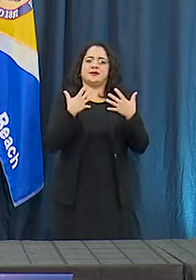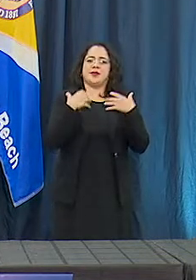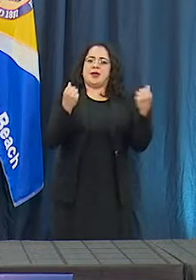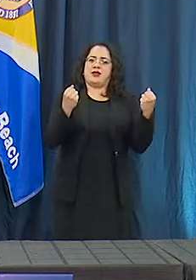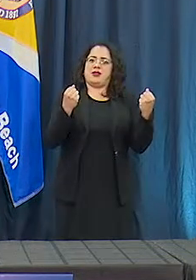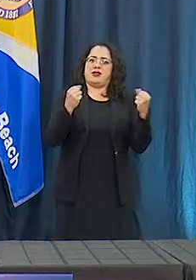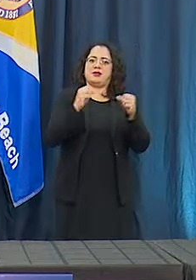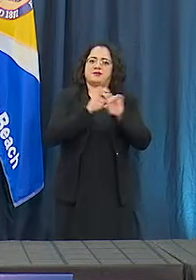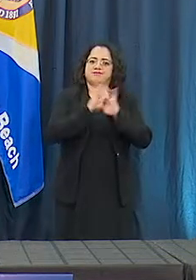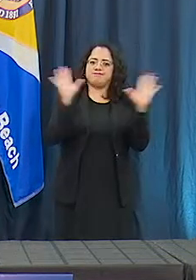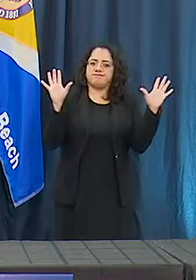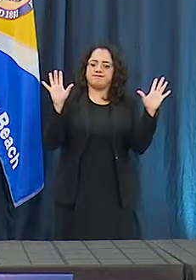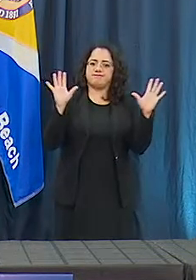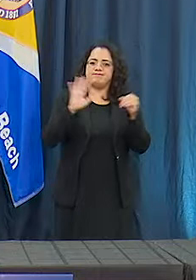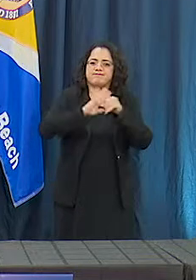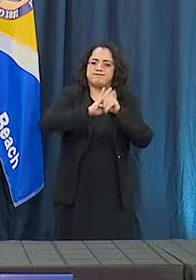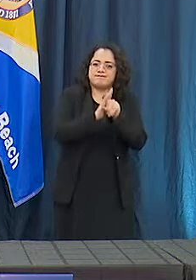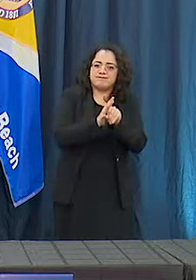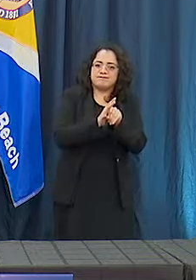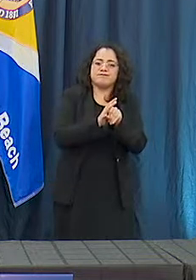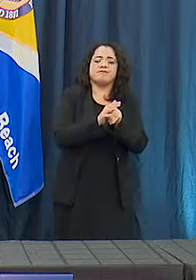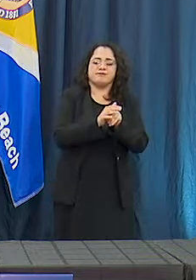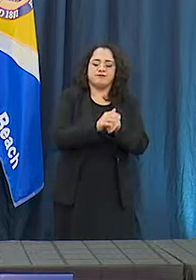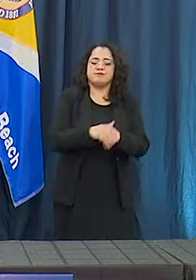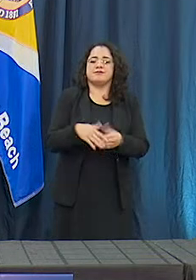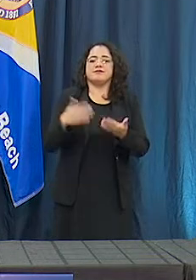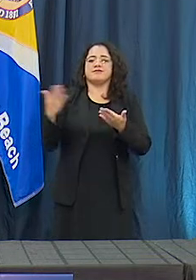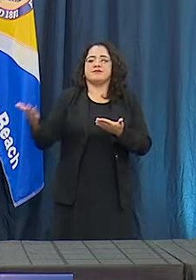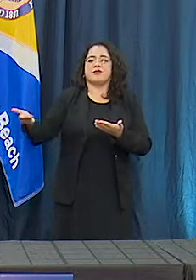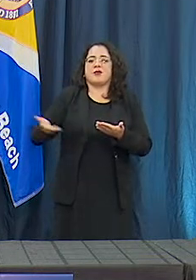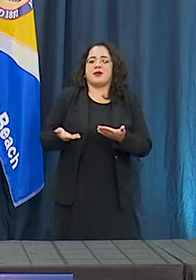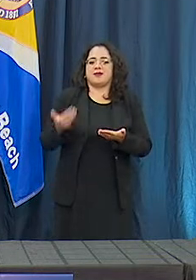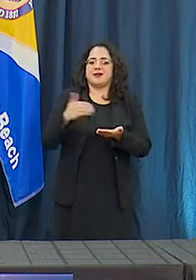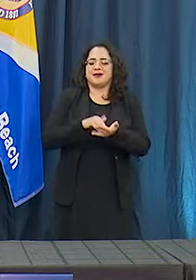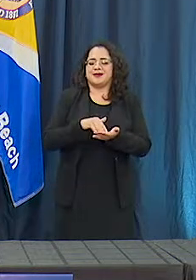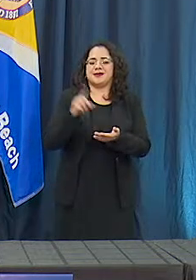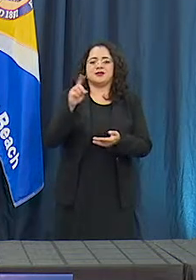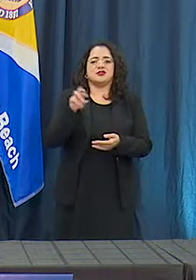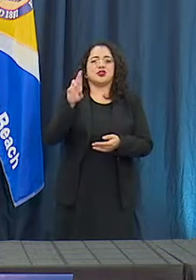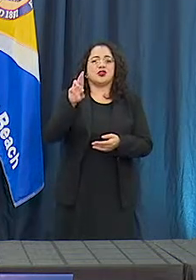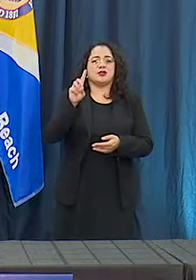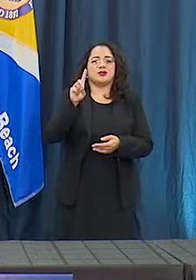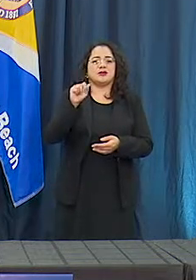and I want to welcome again Dr. Davis who heads up our medical and